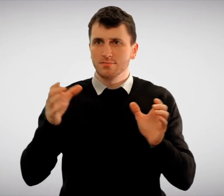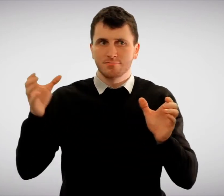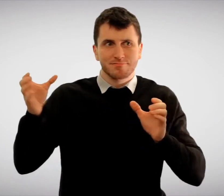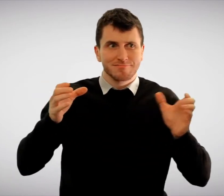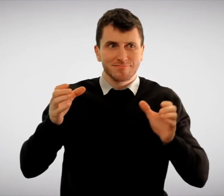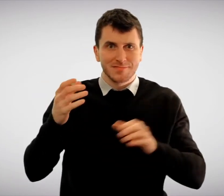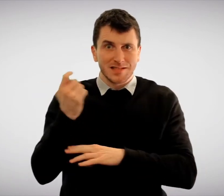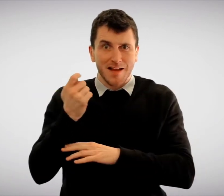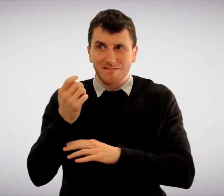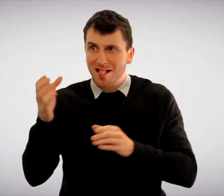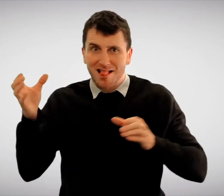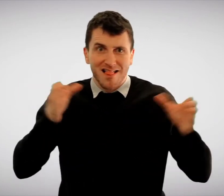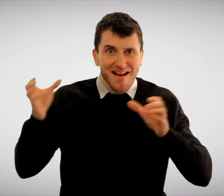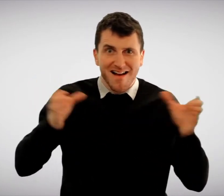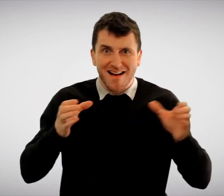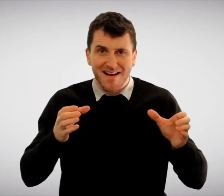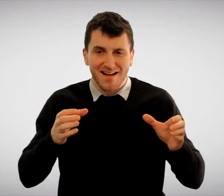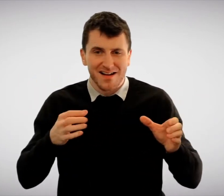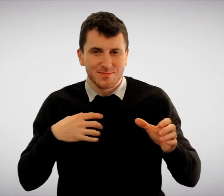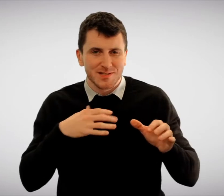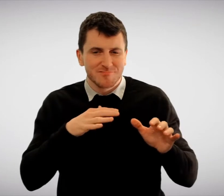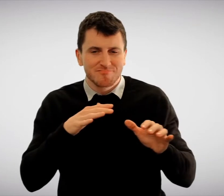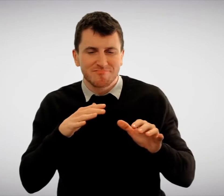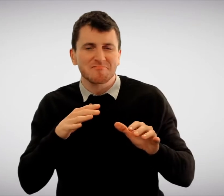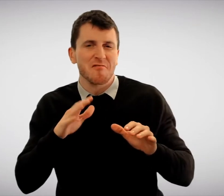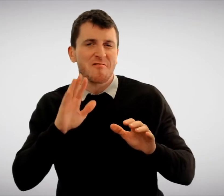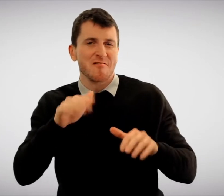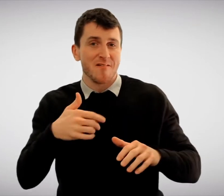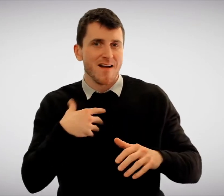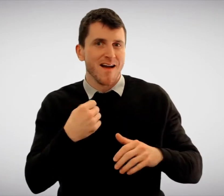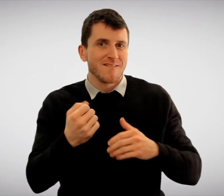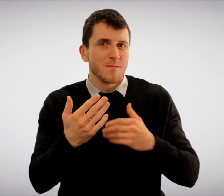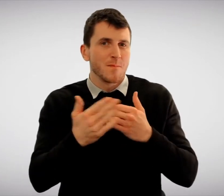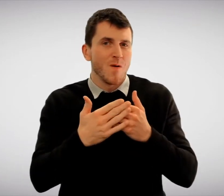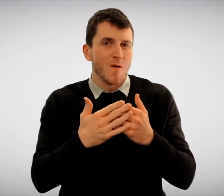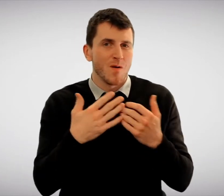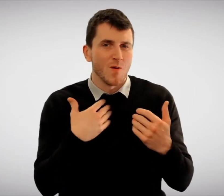but have decided that we would like more people to get involved.